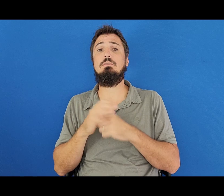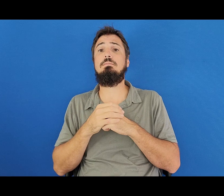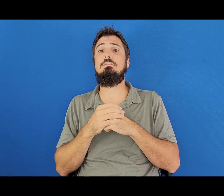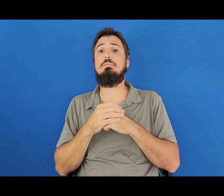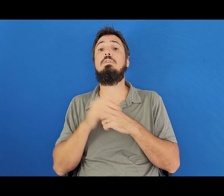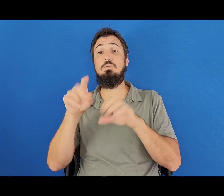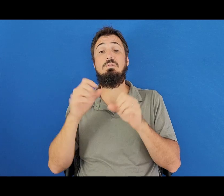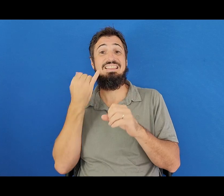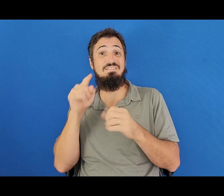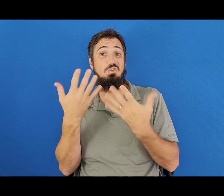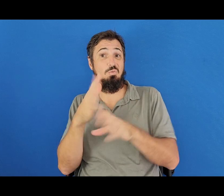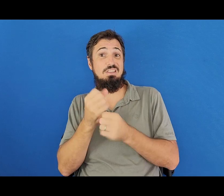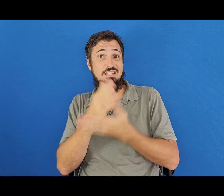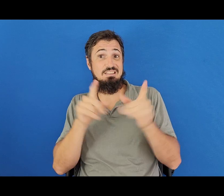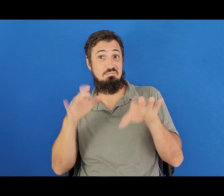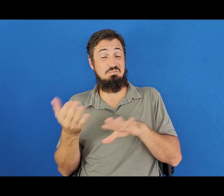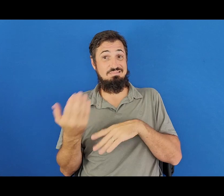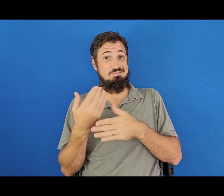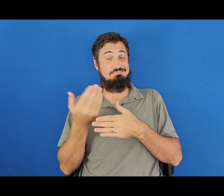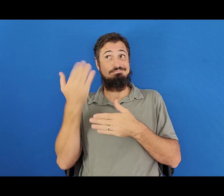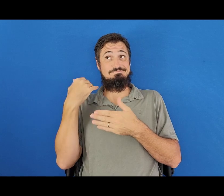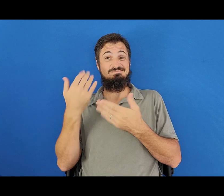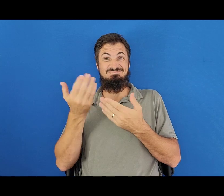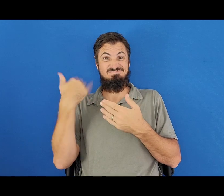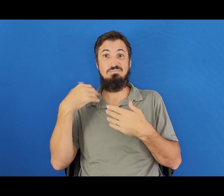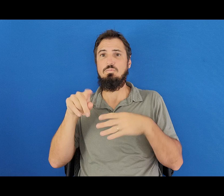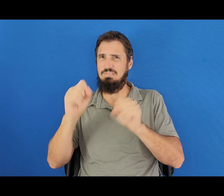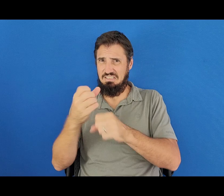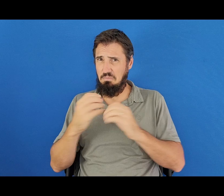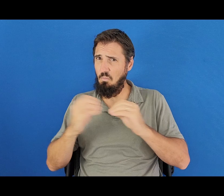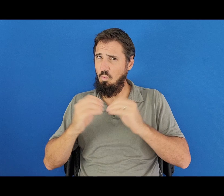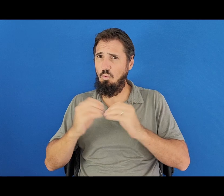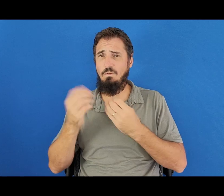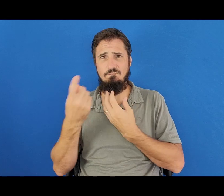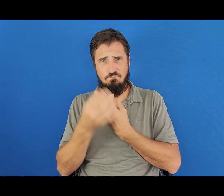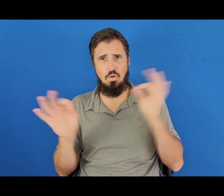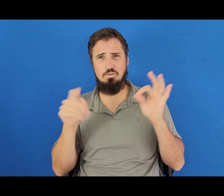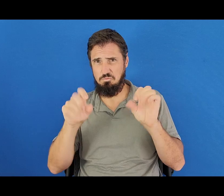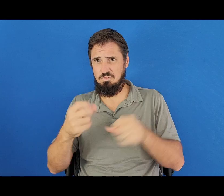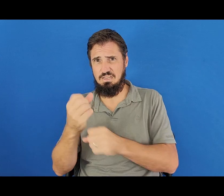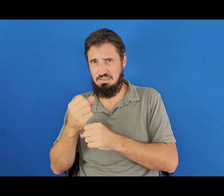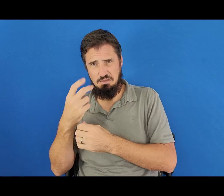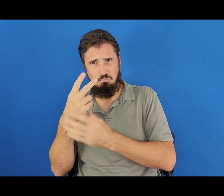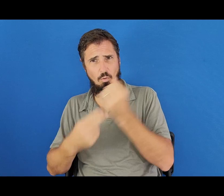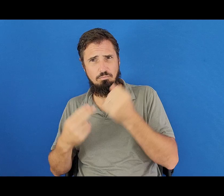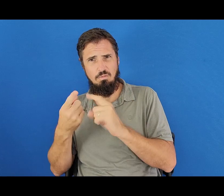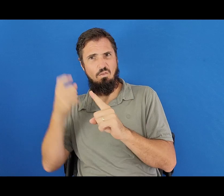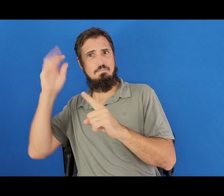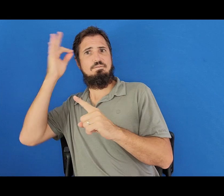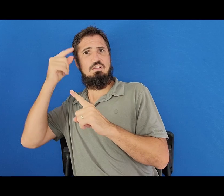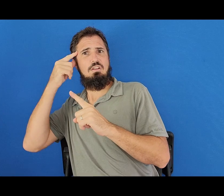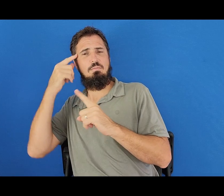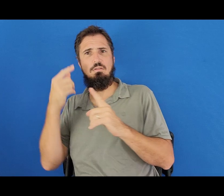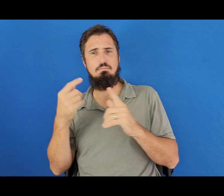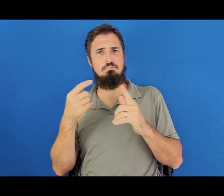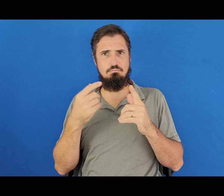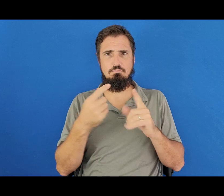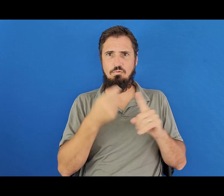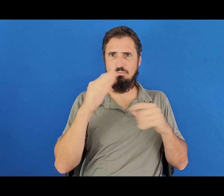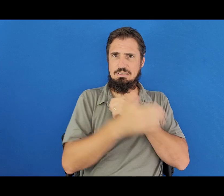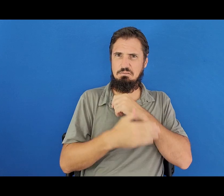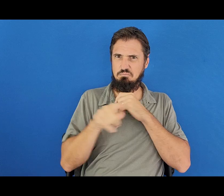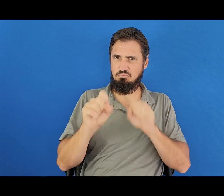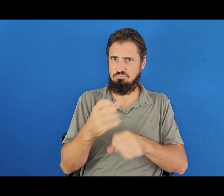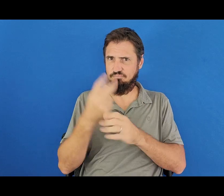second set for free now by visiting covidtest.gov. You’re welcome to get both - a set from the County and a mail order from the national website.